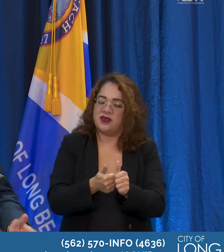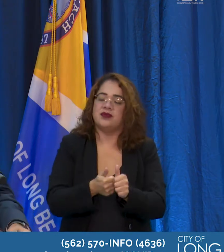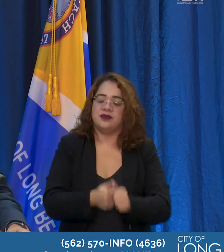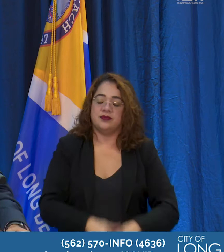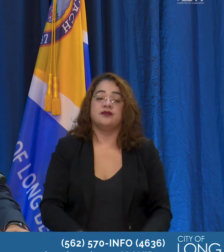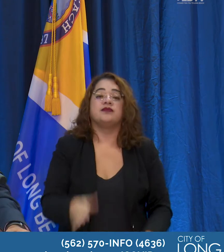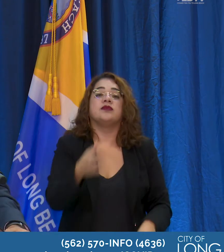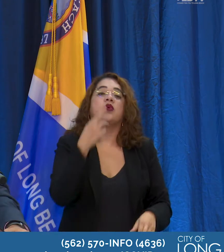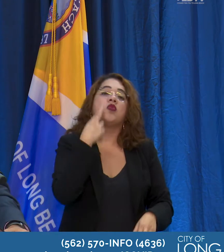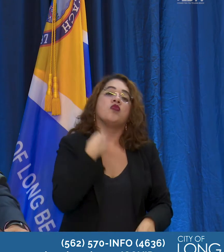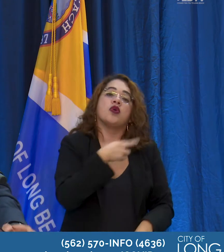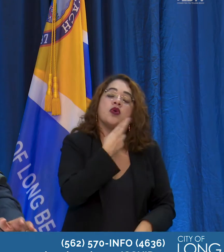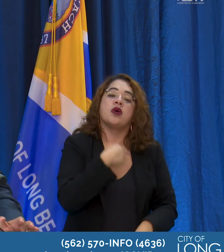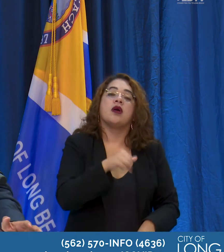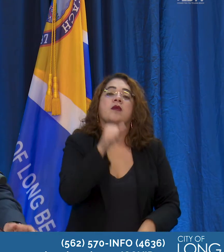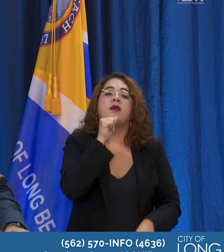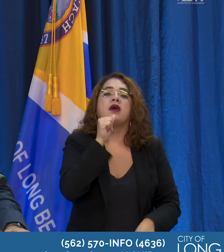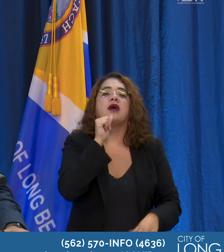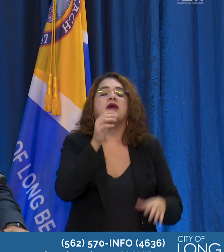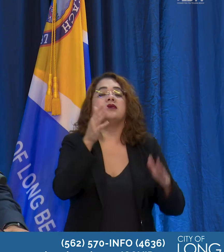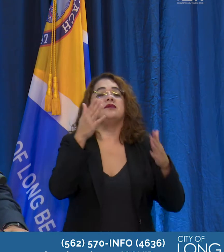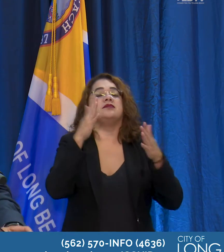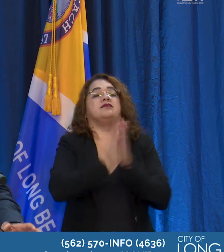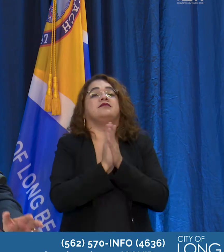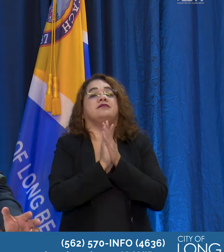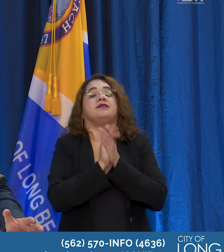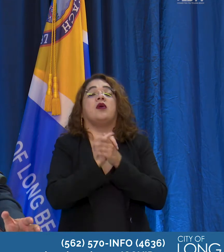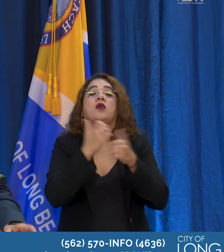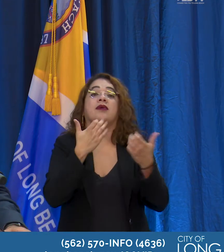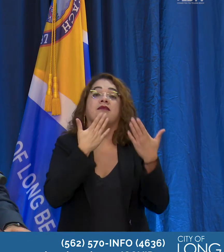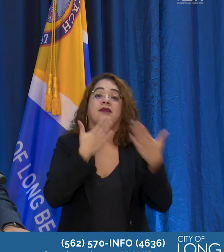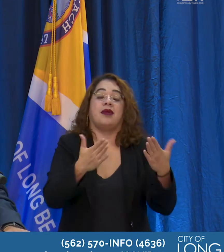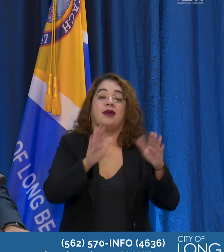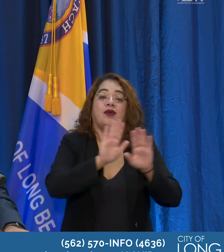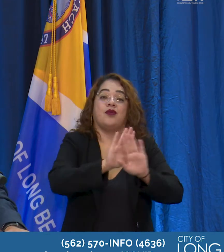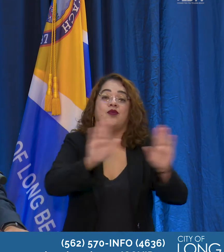there, just thank you for your creativity